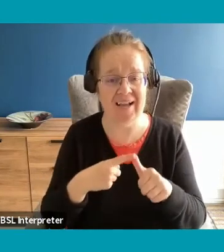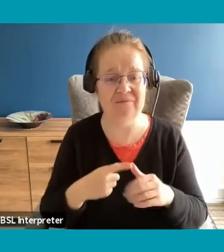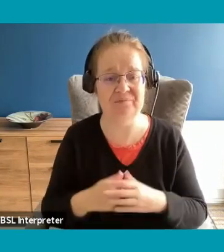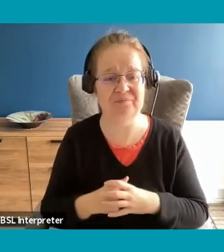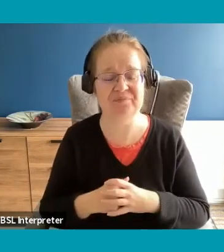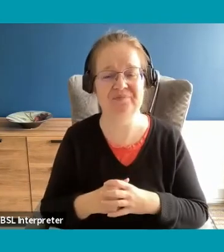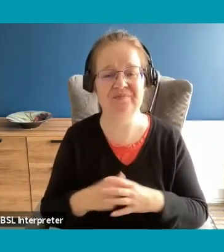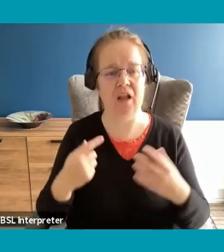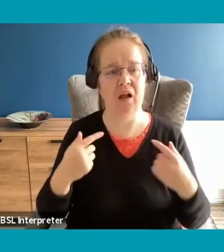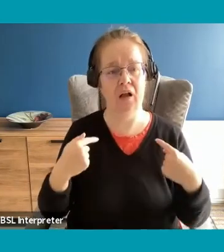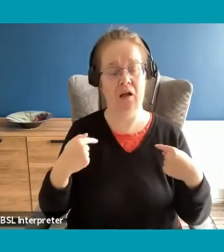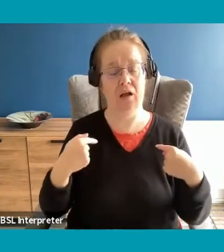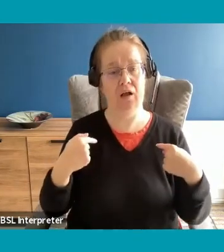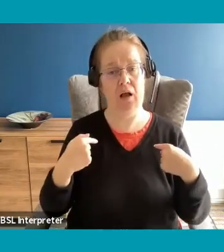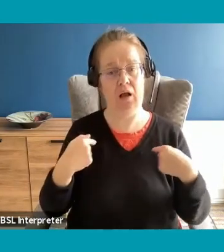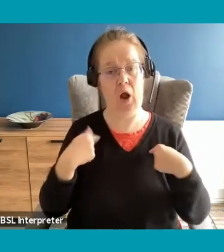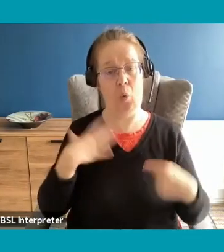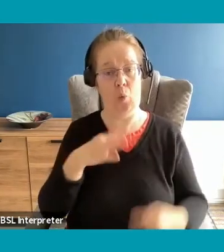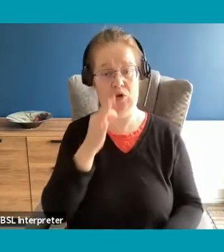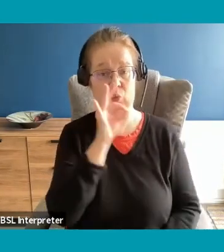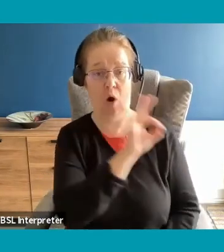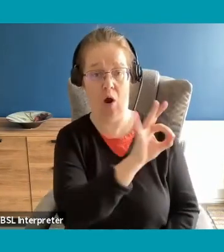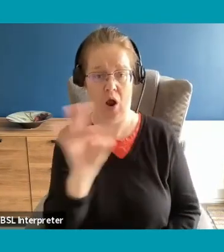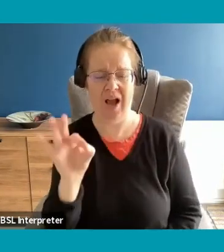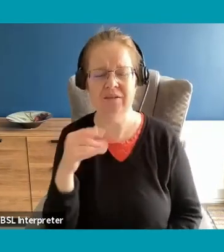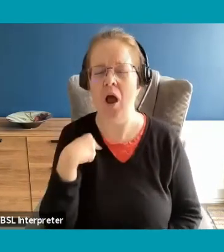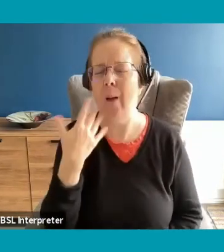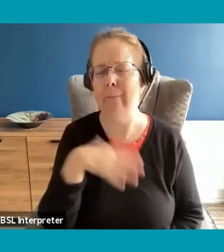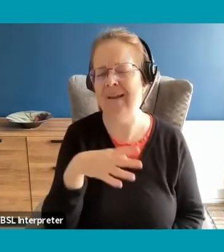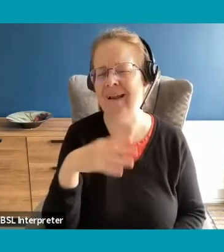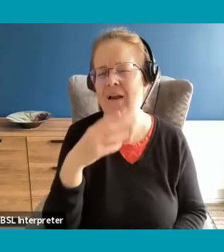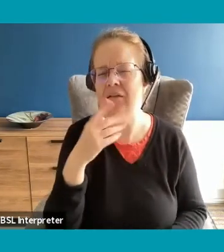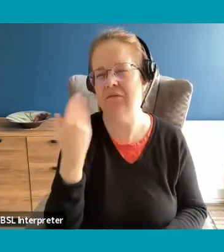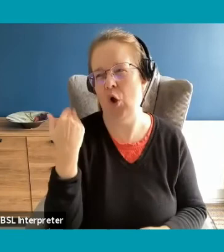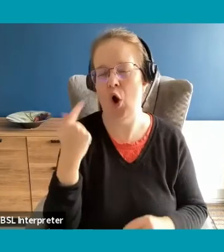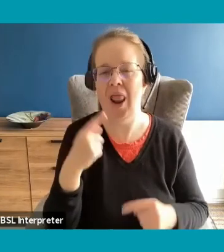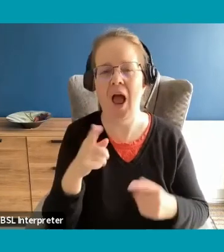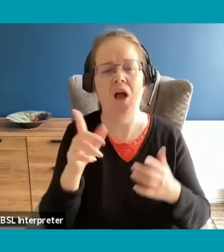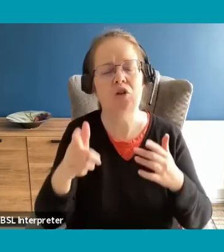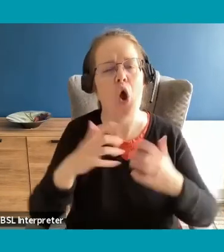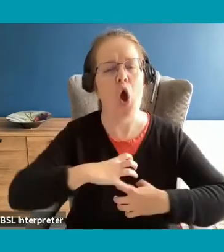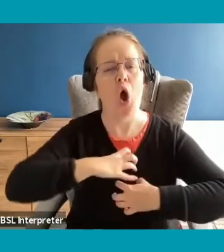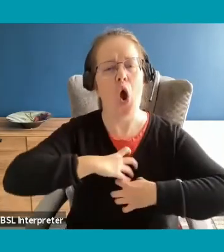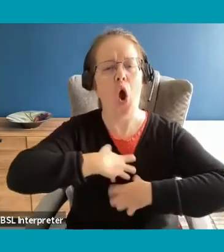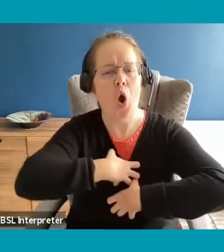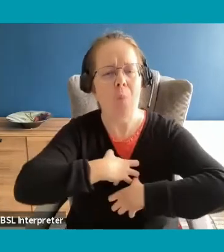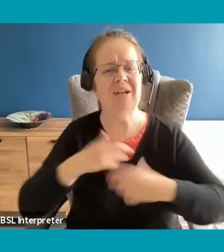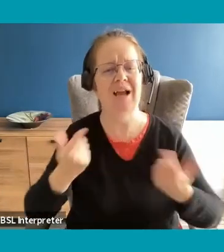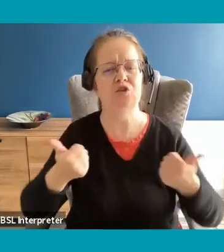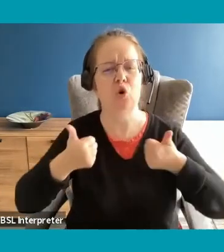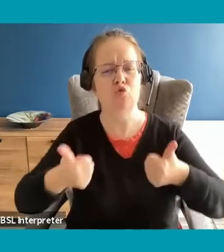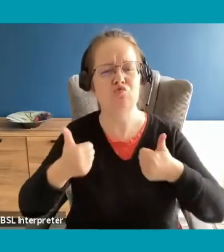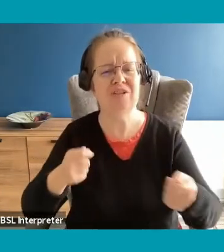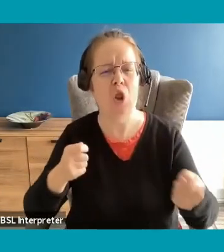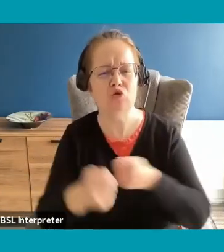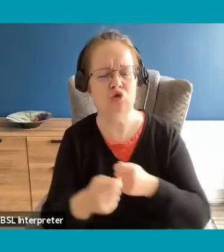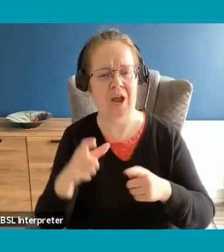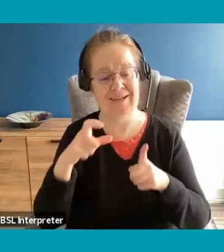I wanted to ask and I know we touched on this earlier. What types of accommodations and reasonable adjustments can DPD put in